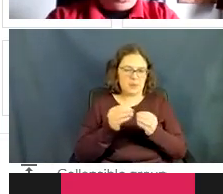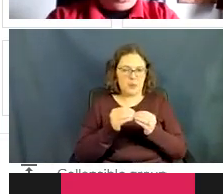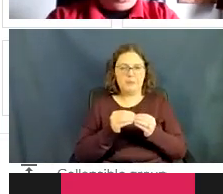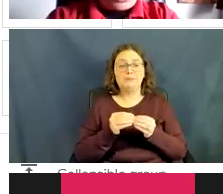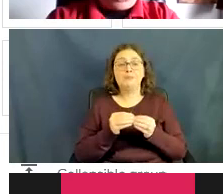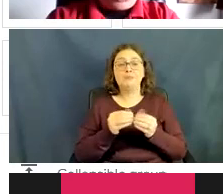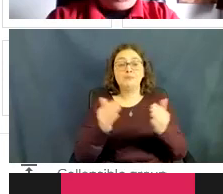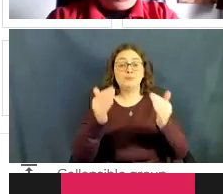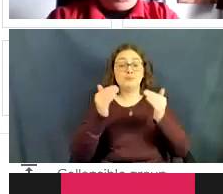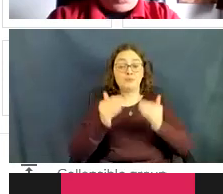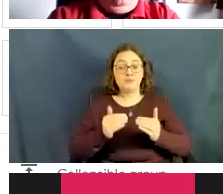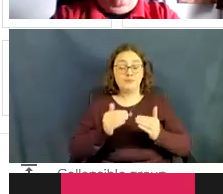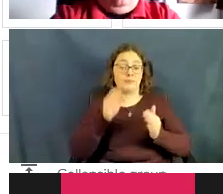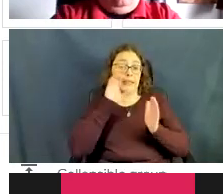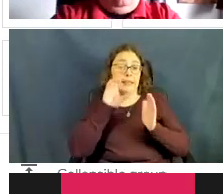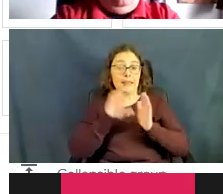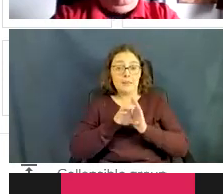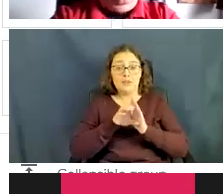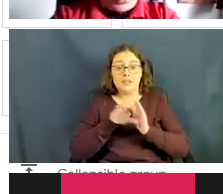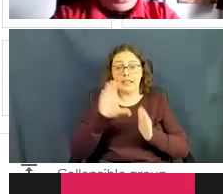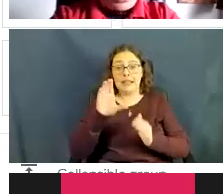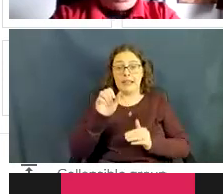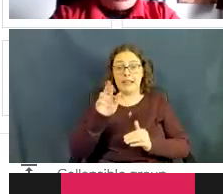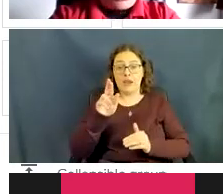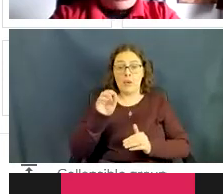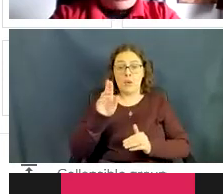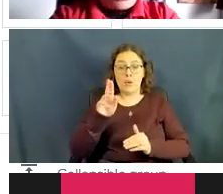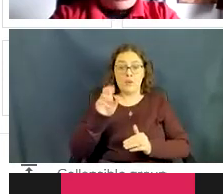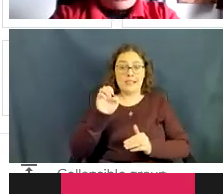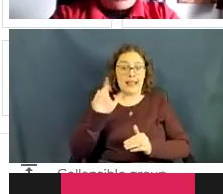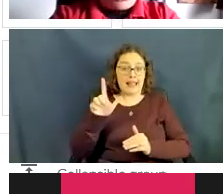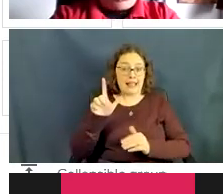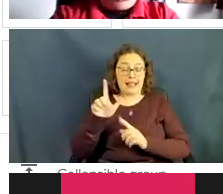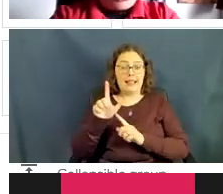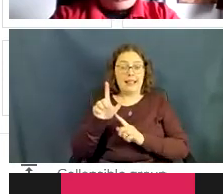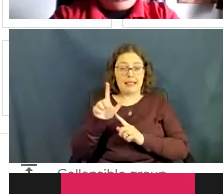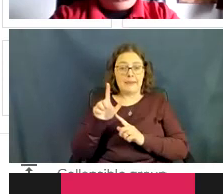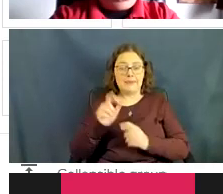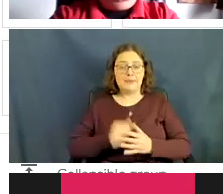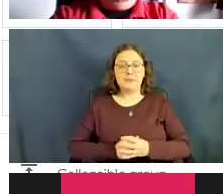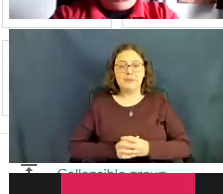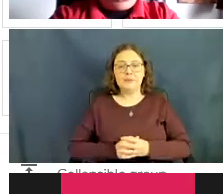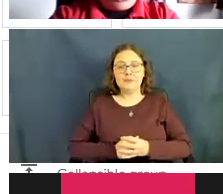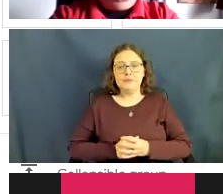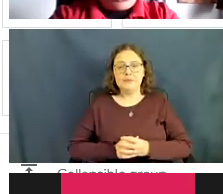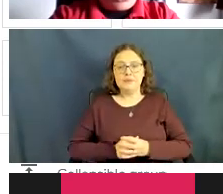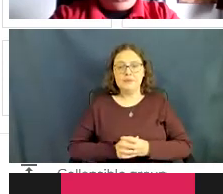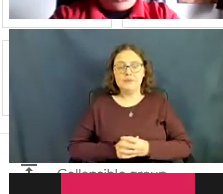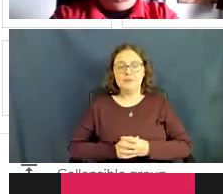This is what you get, you get this front-page then you get the four pages underneath which mirror the four components.